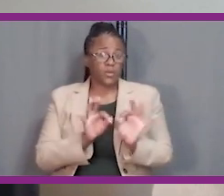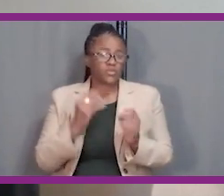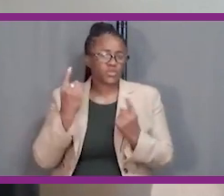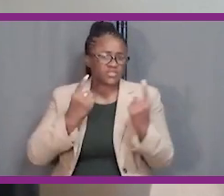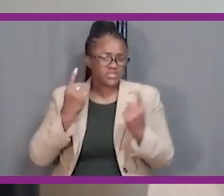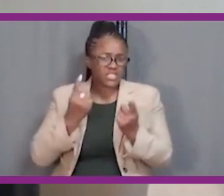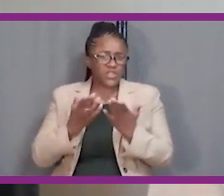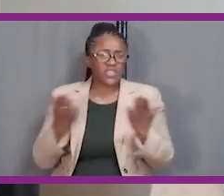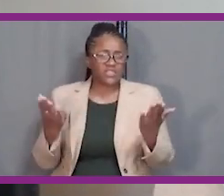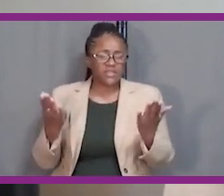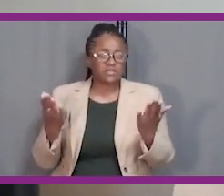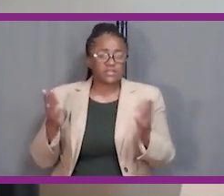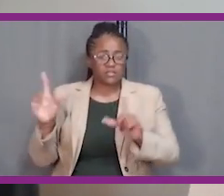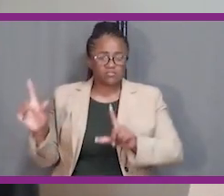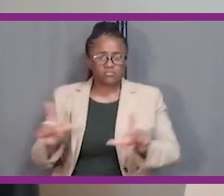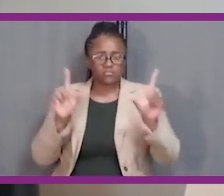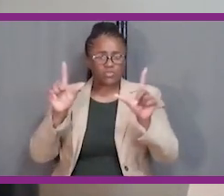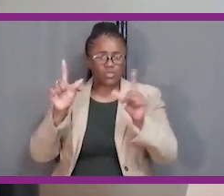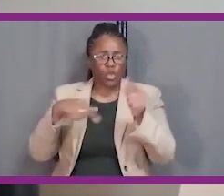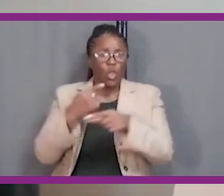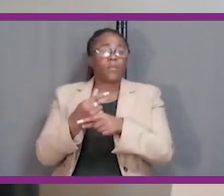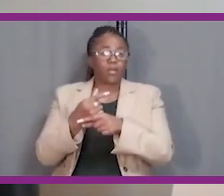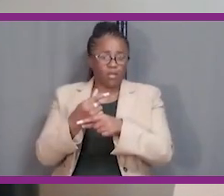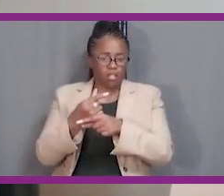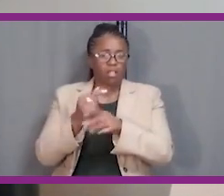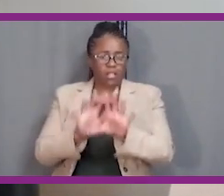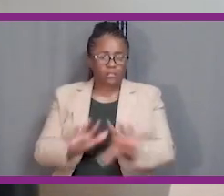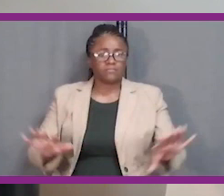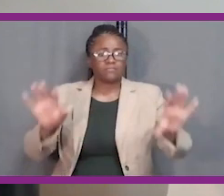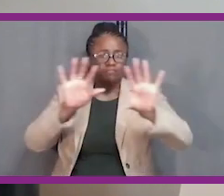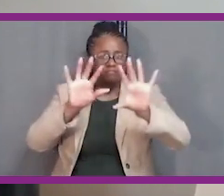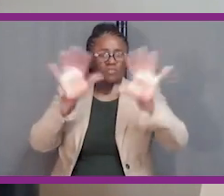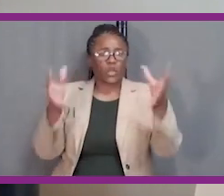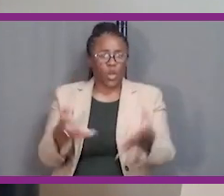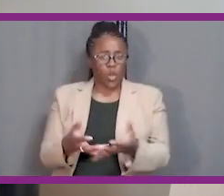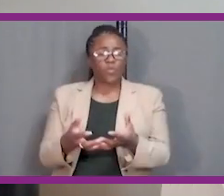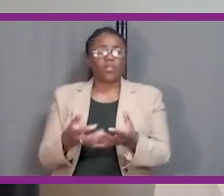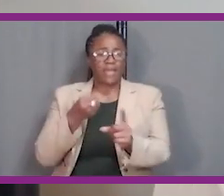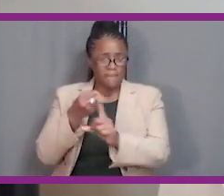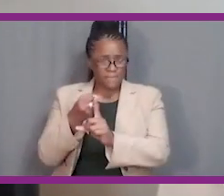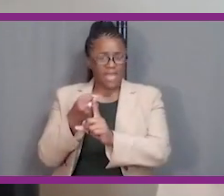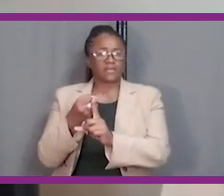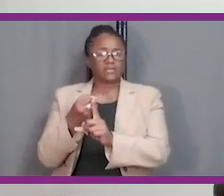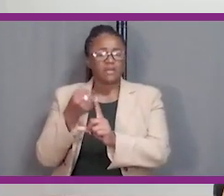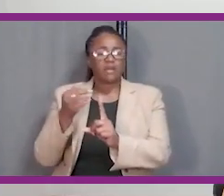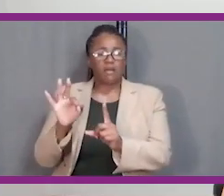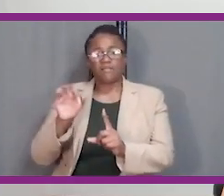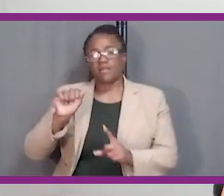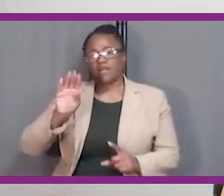the global impact of ableism in general. And Mia, I know you have some thoughts around this as well, so I'd love to hear what you think. Mia Mingus: